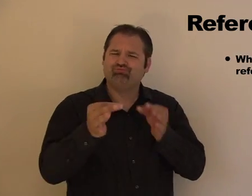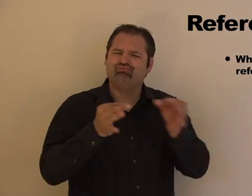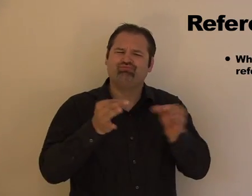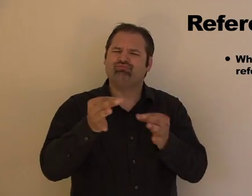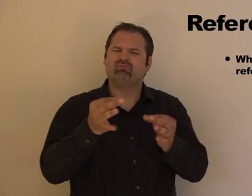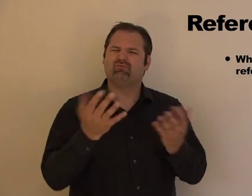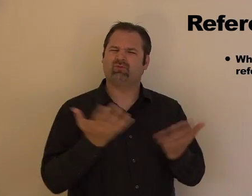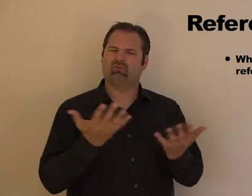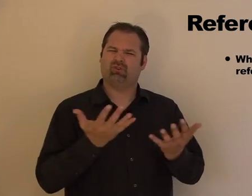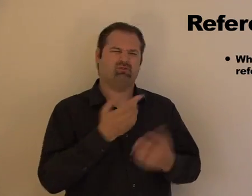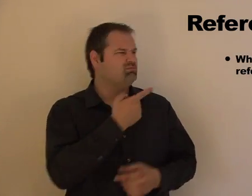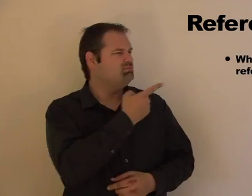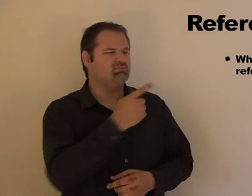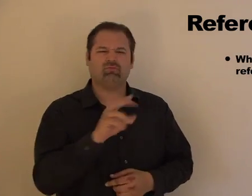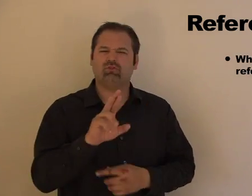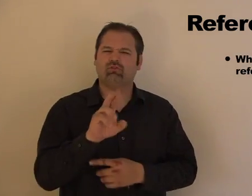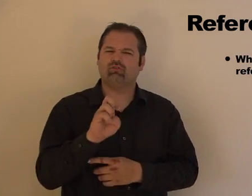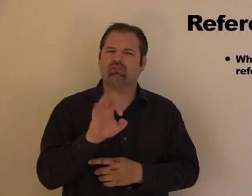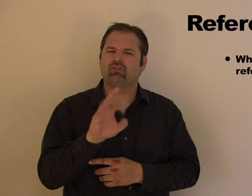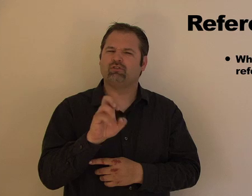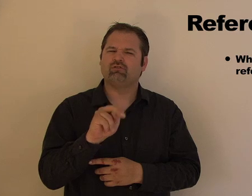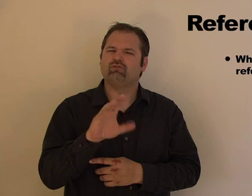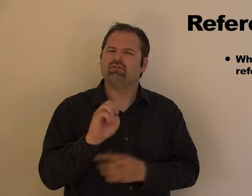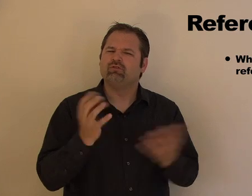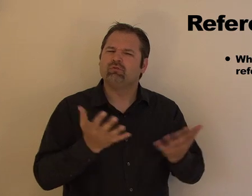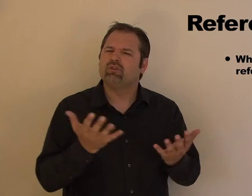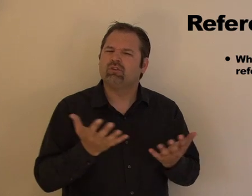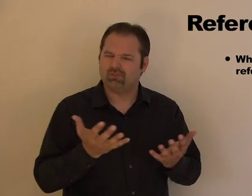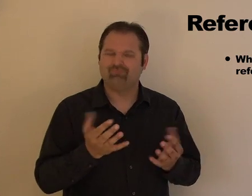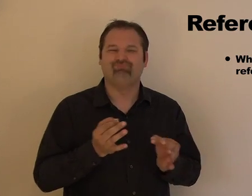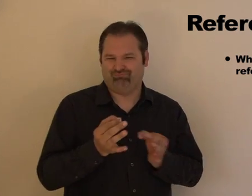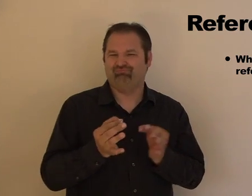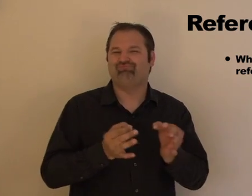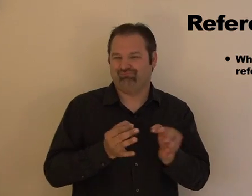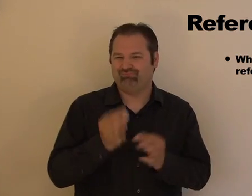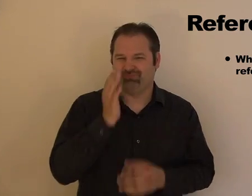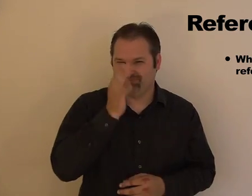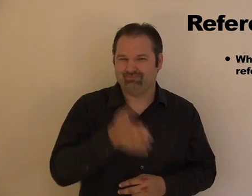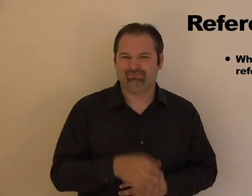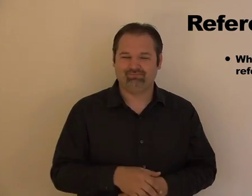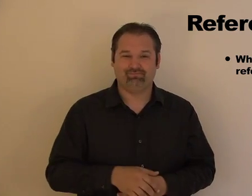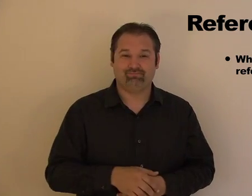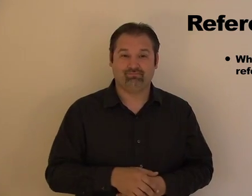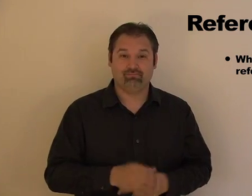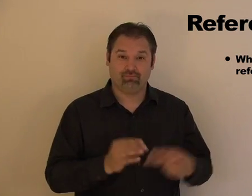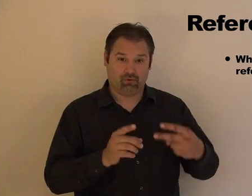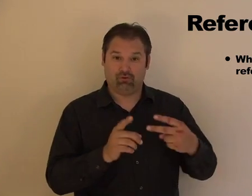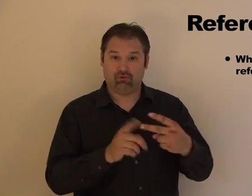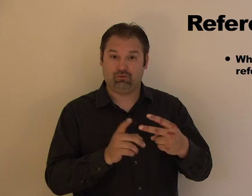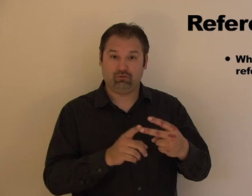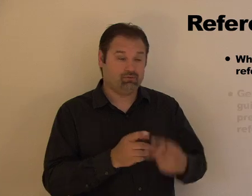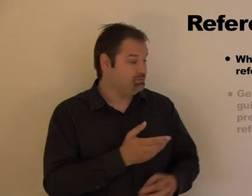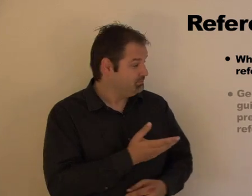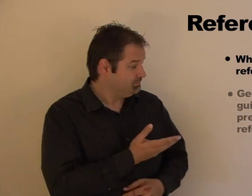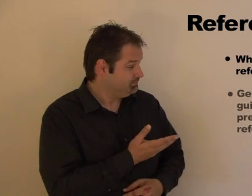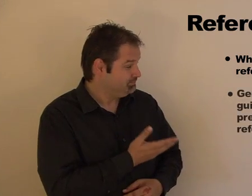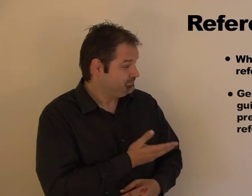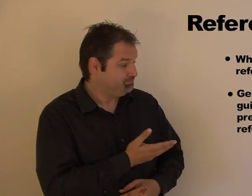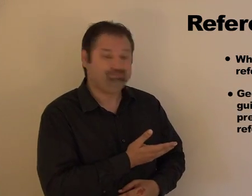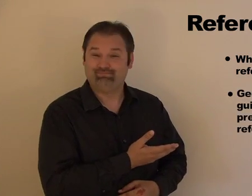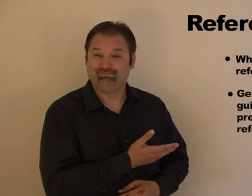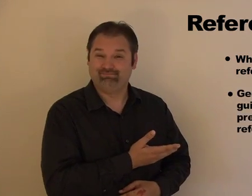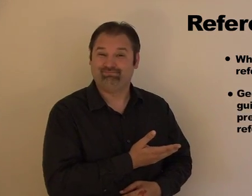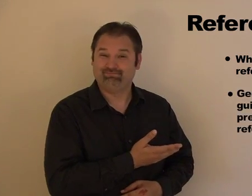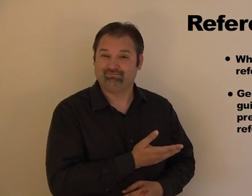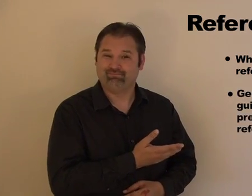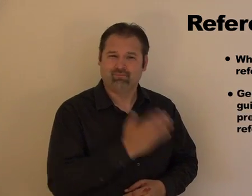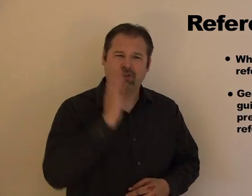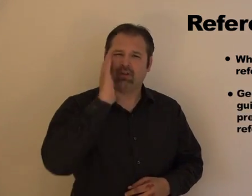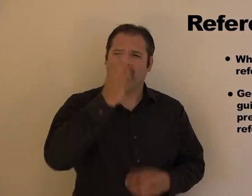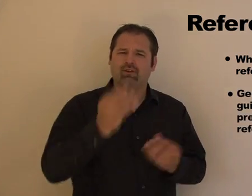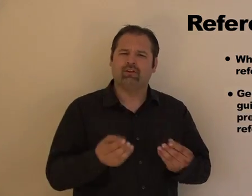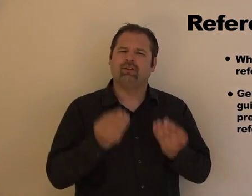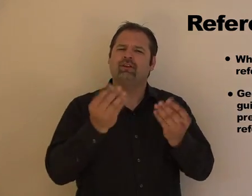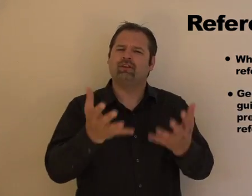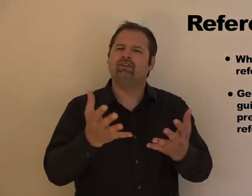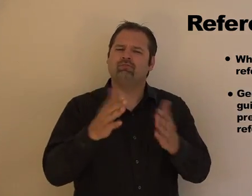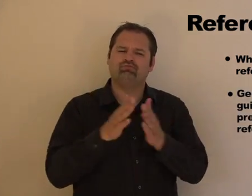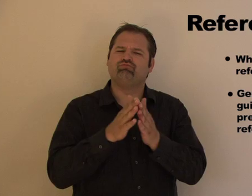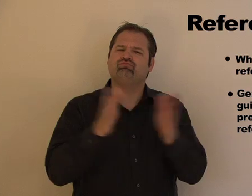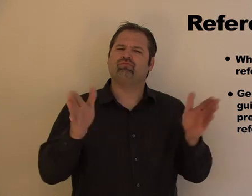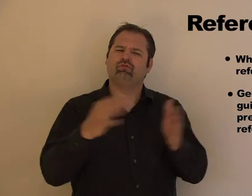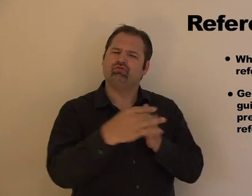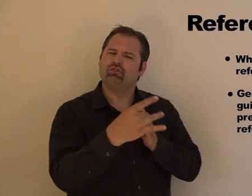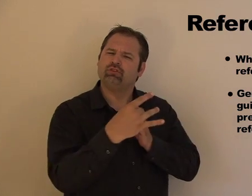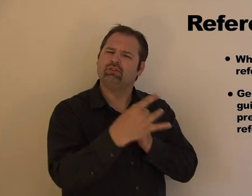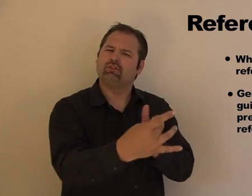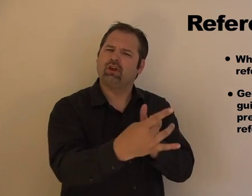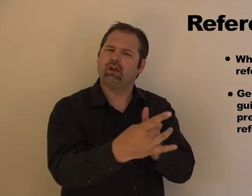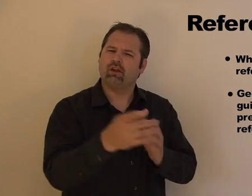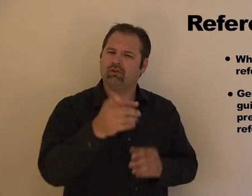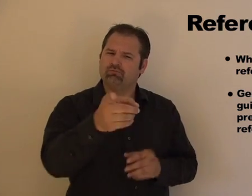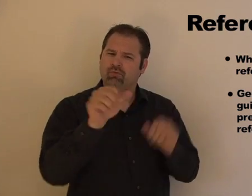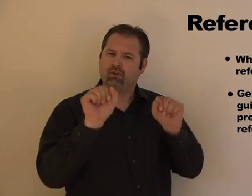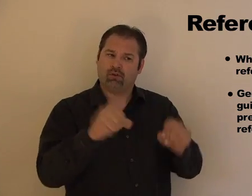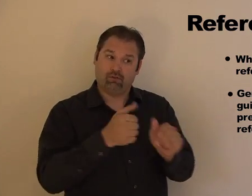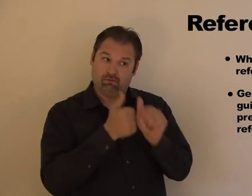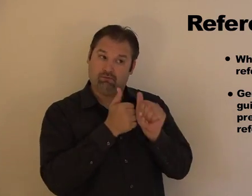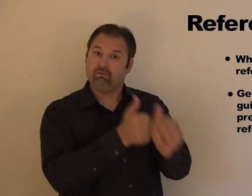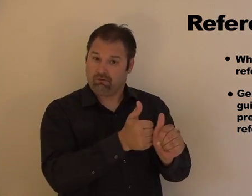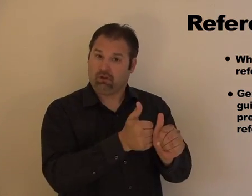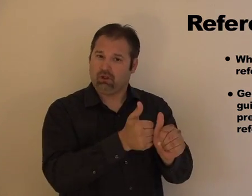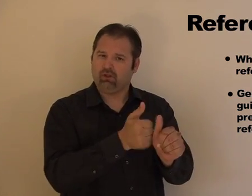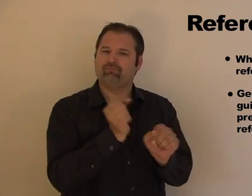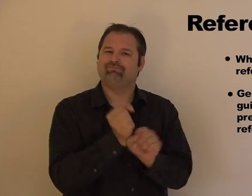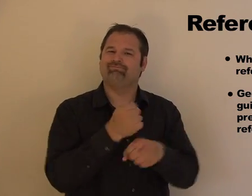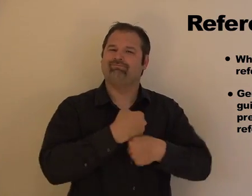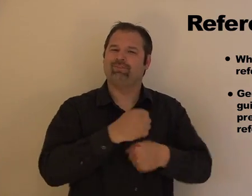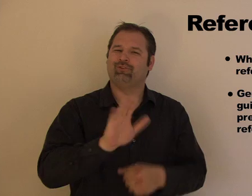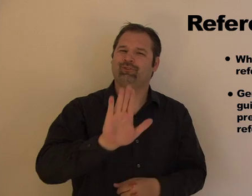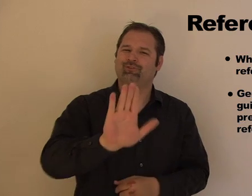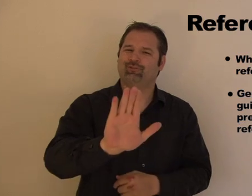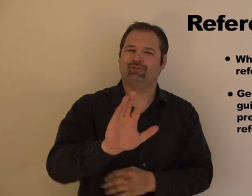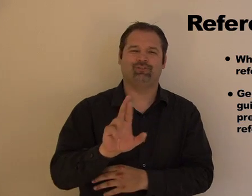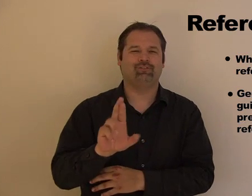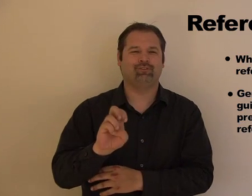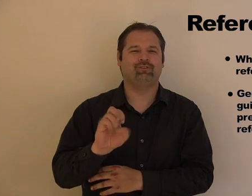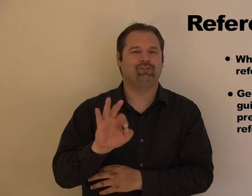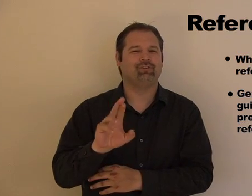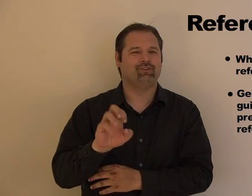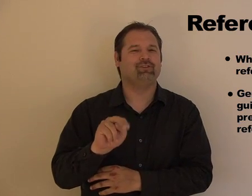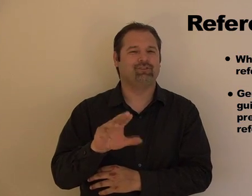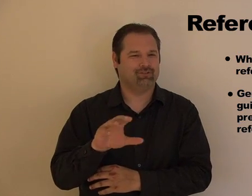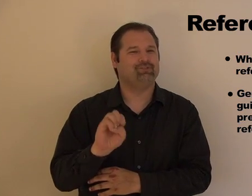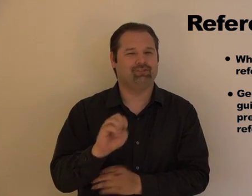what are general guidelines for preparing a reference list.